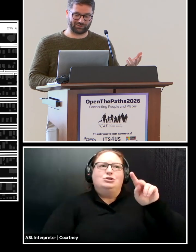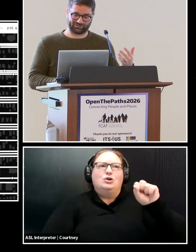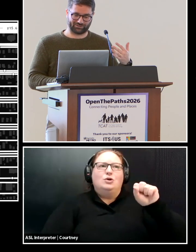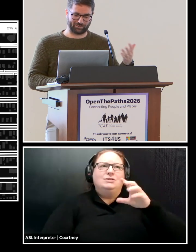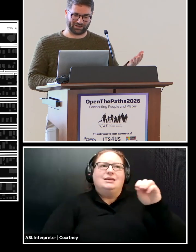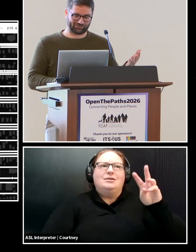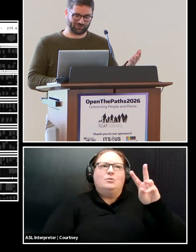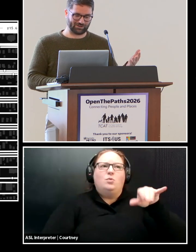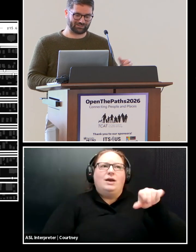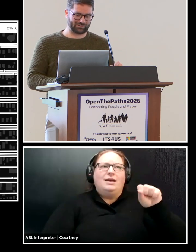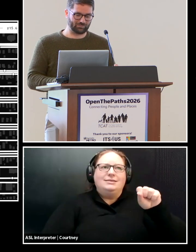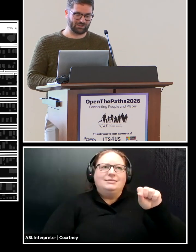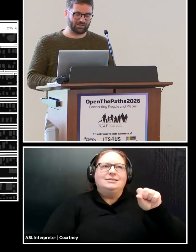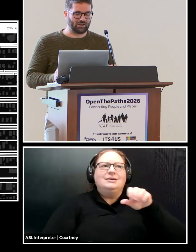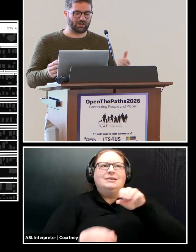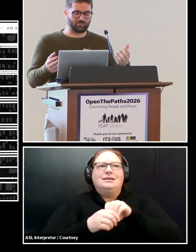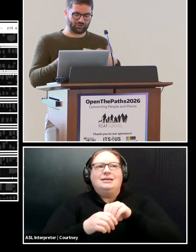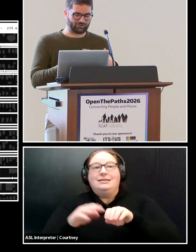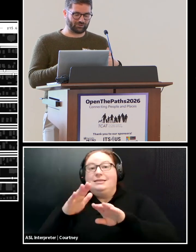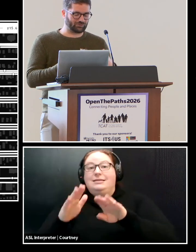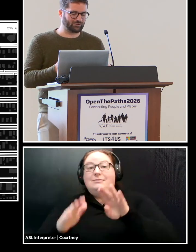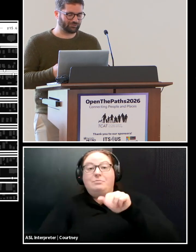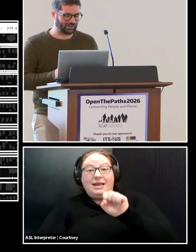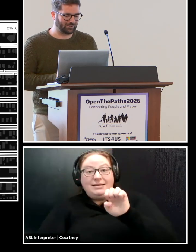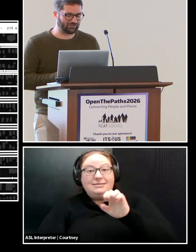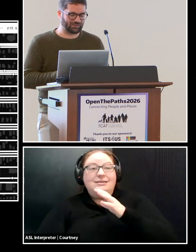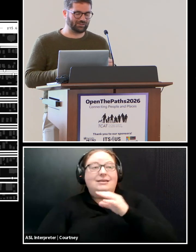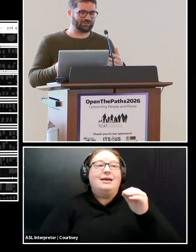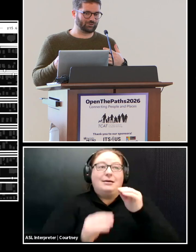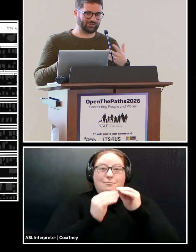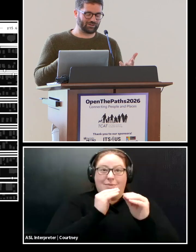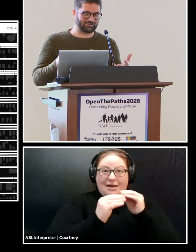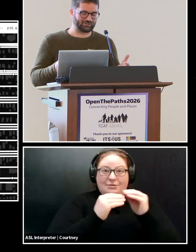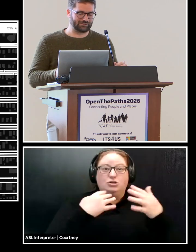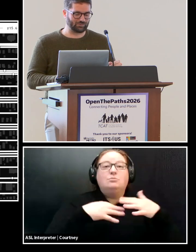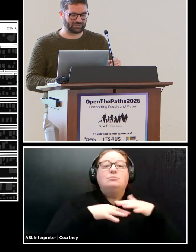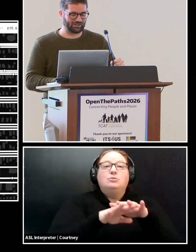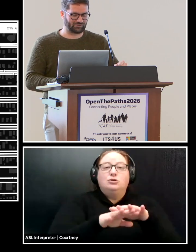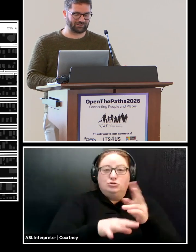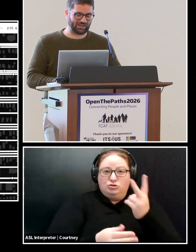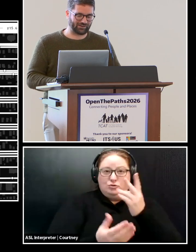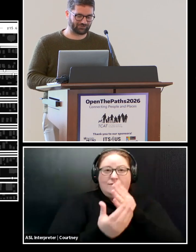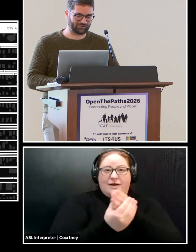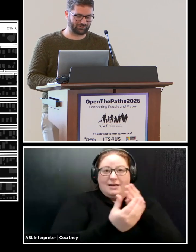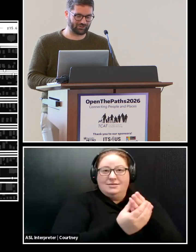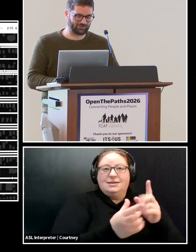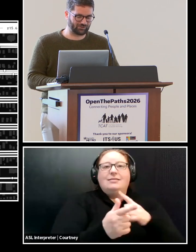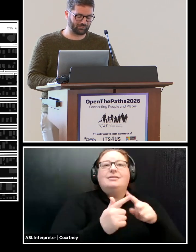ways in the patch OSM. Uh, merge those two files, and then do another deduplication after the the